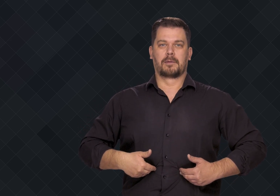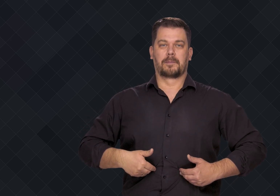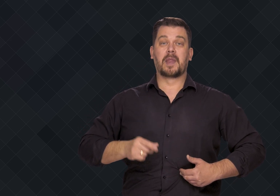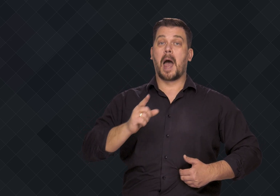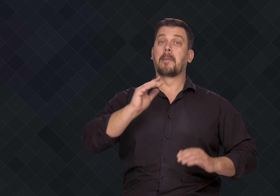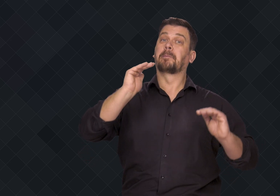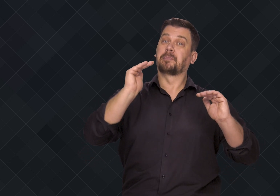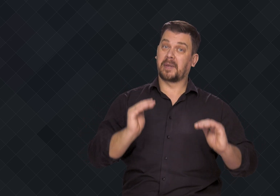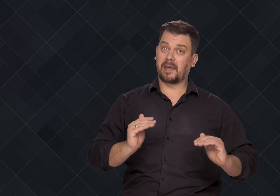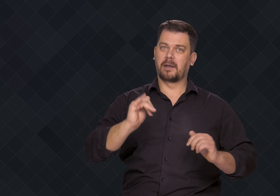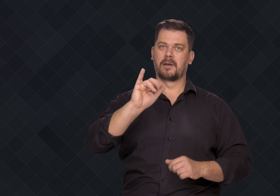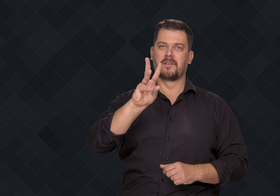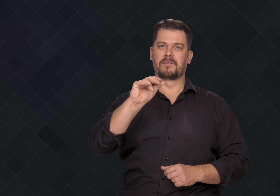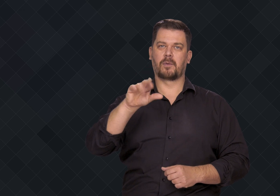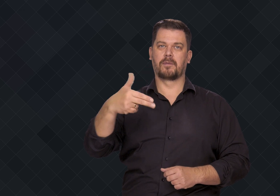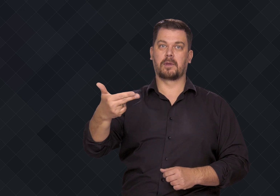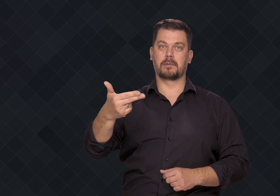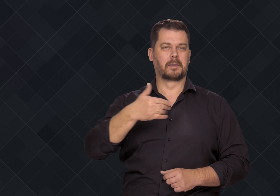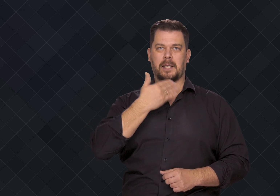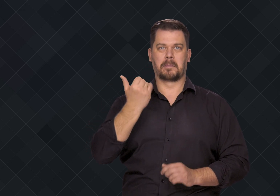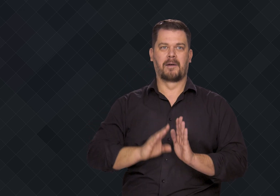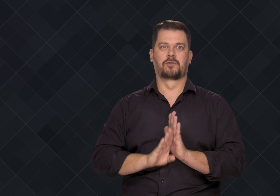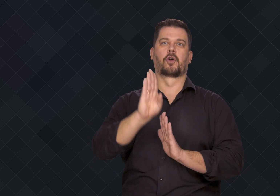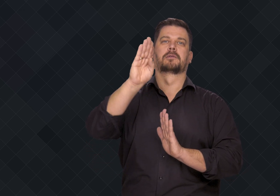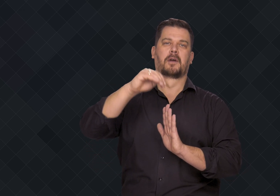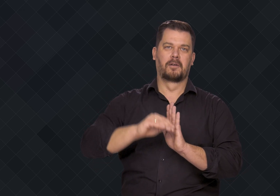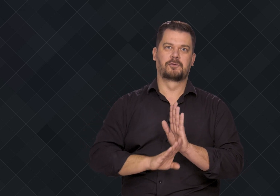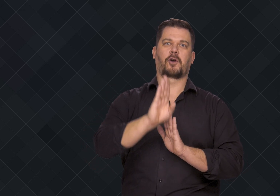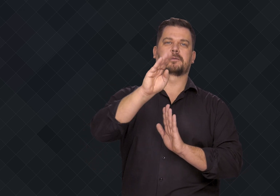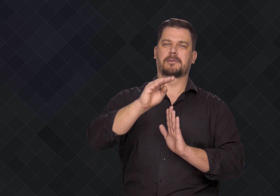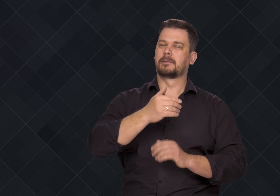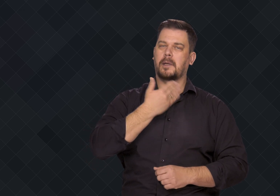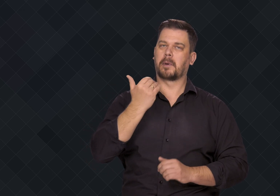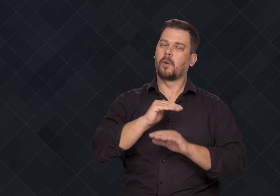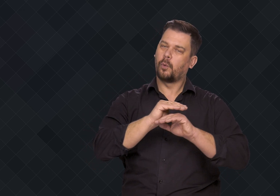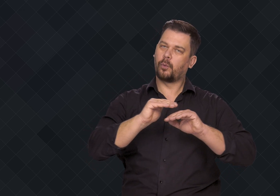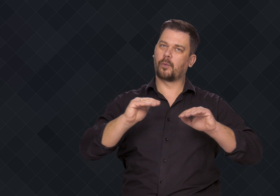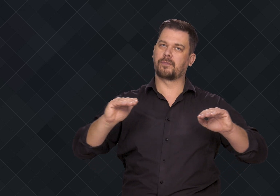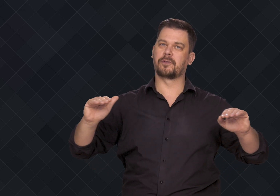By eating low-carb foods, there's no sudden spike in insulin in the body.